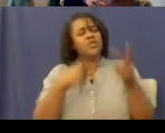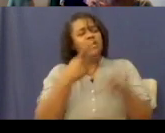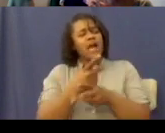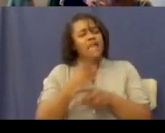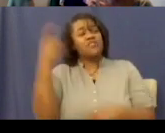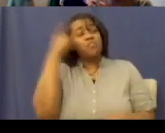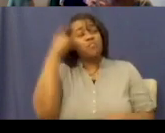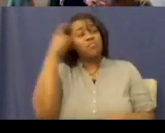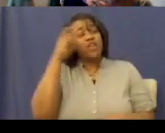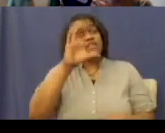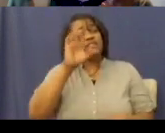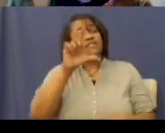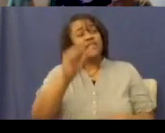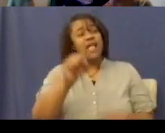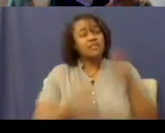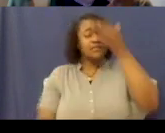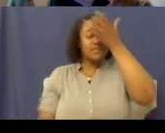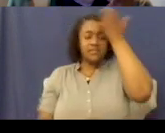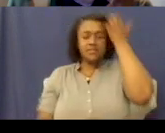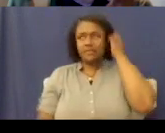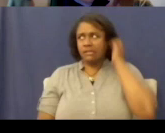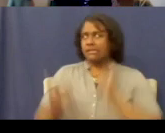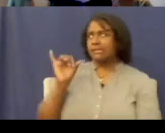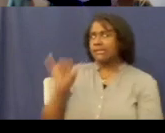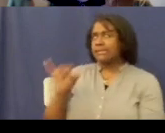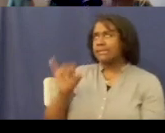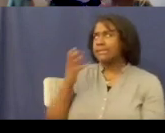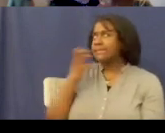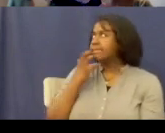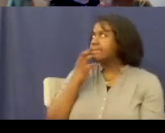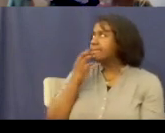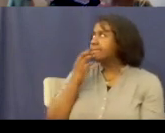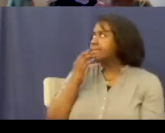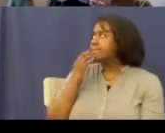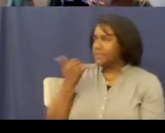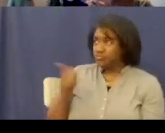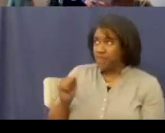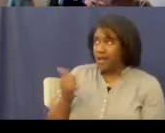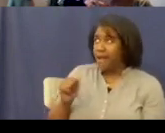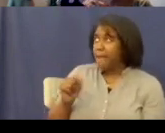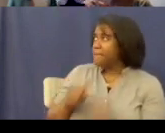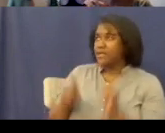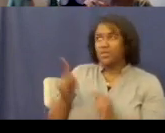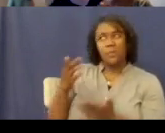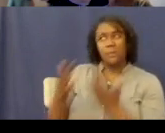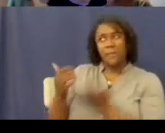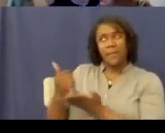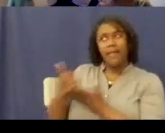Queenie: Oh, I can try, but you might have to help me with one or two.